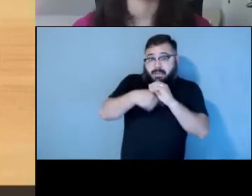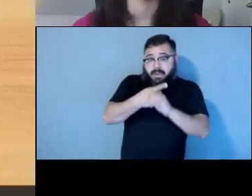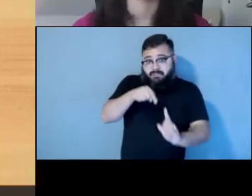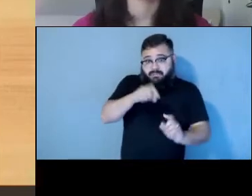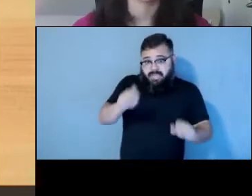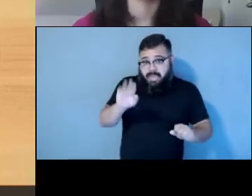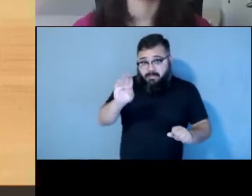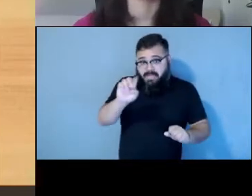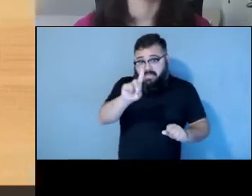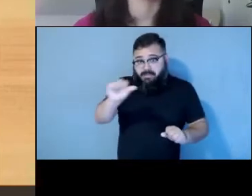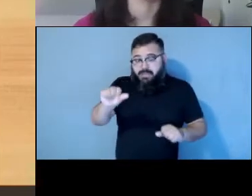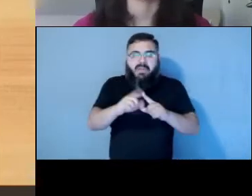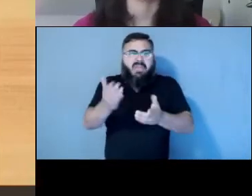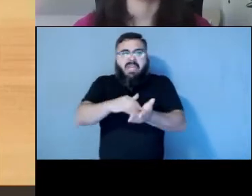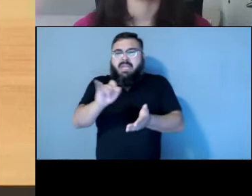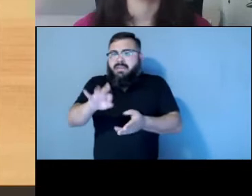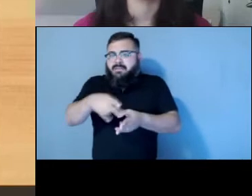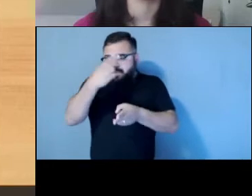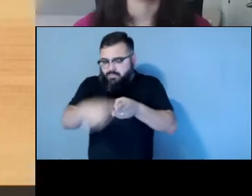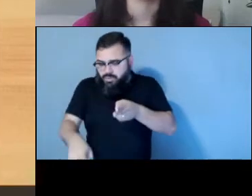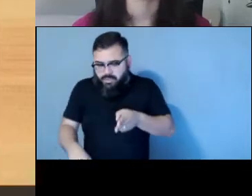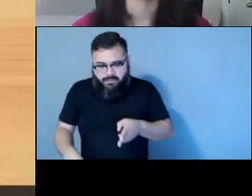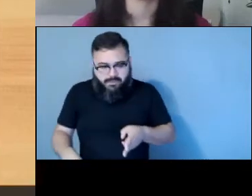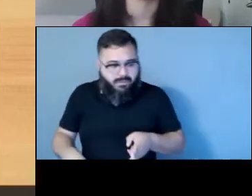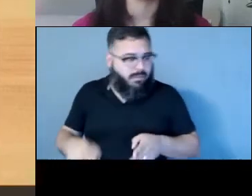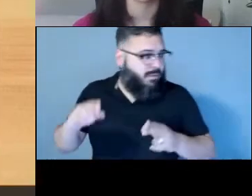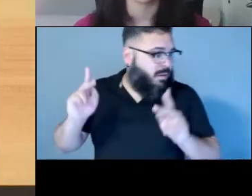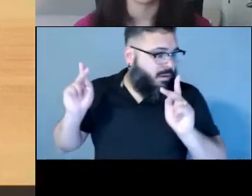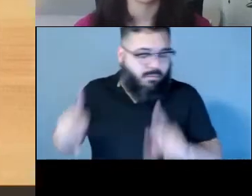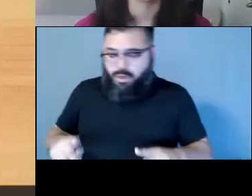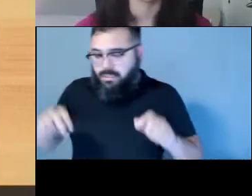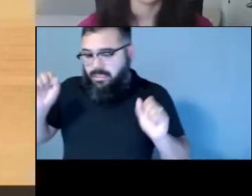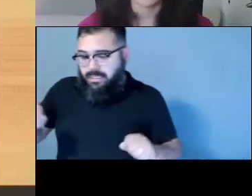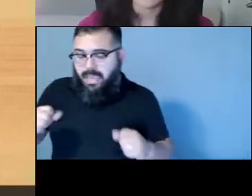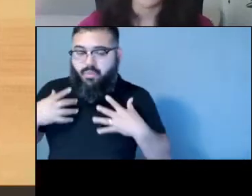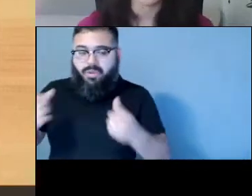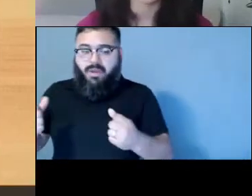but again, if it's brief and the person is expected to recover fully, then that's likely not gonna be a covered disability.